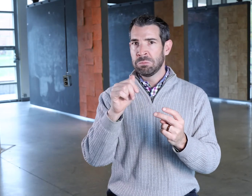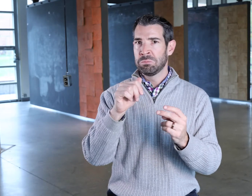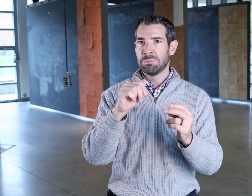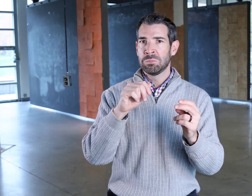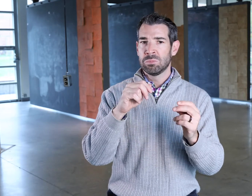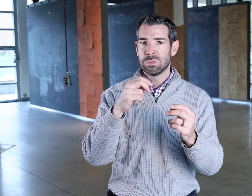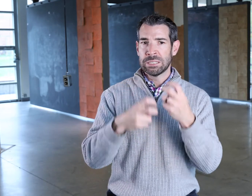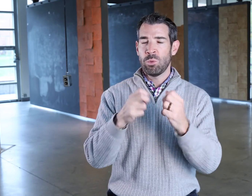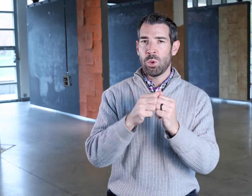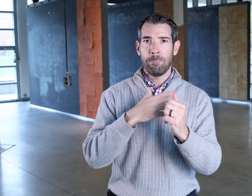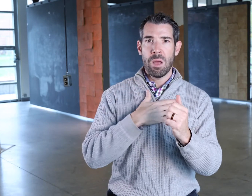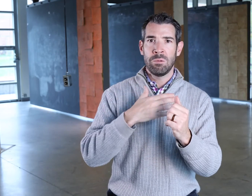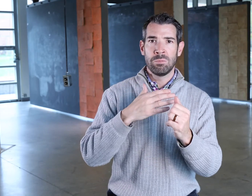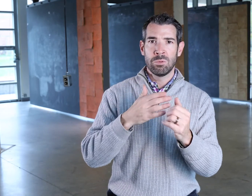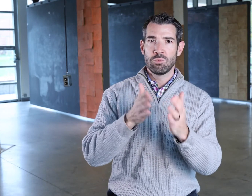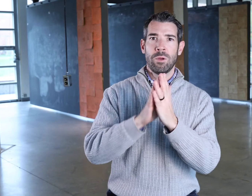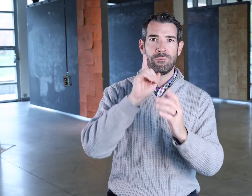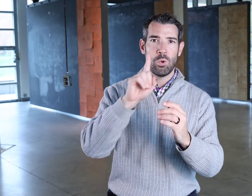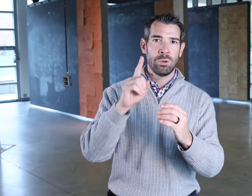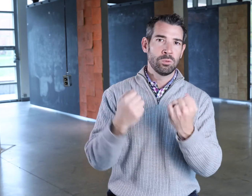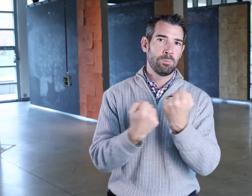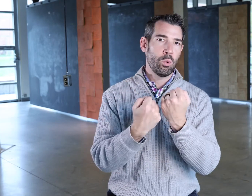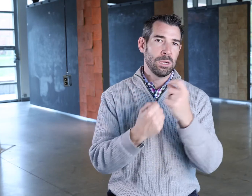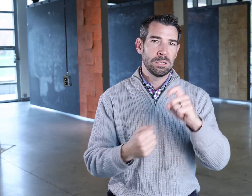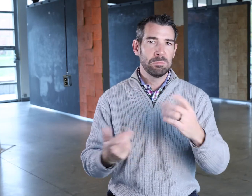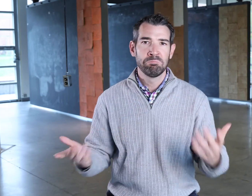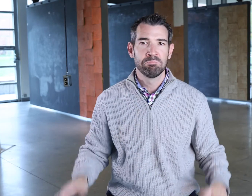with my request for test accommodations or support.